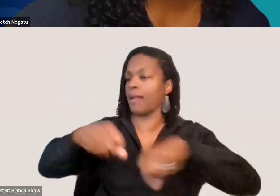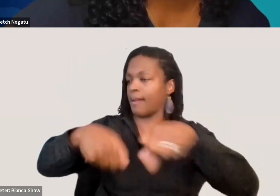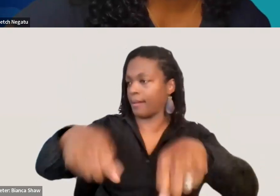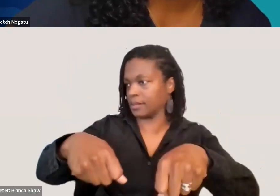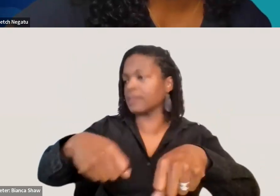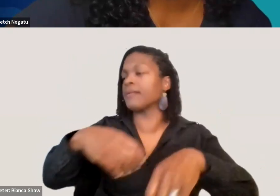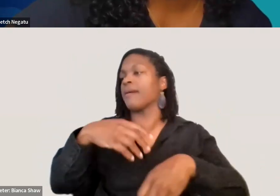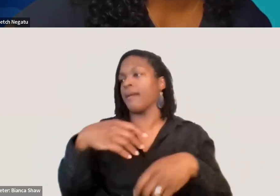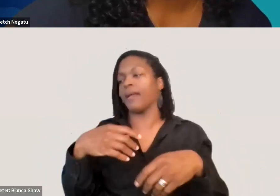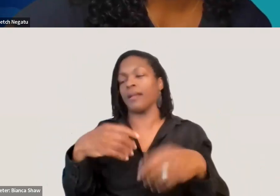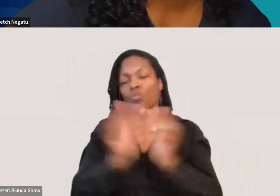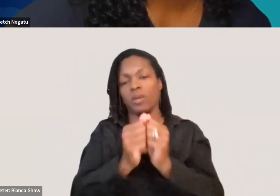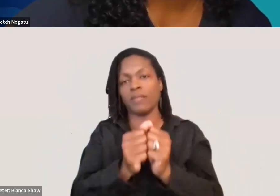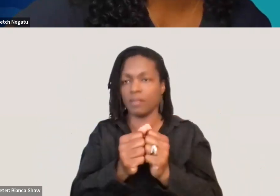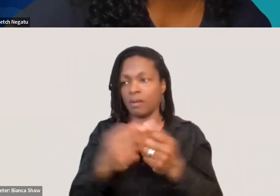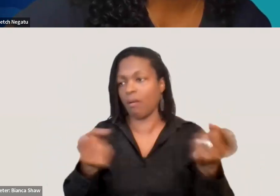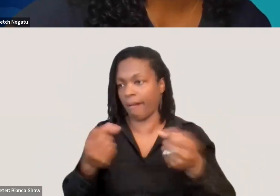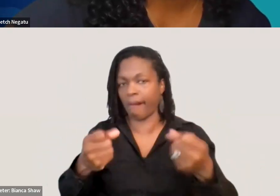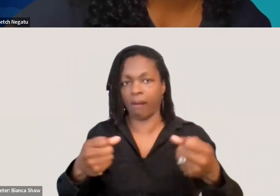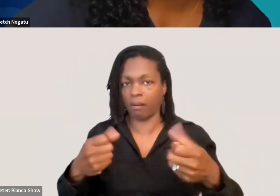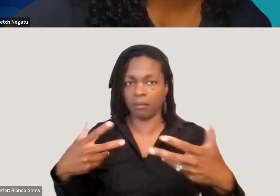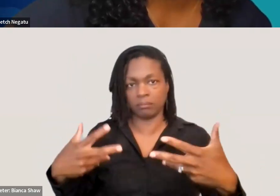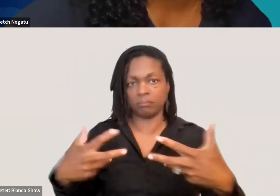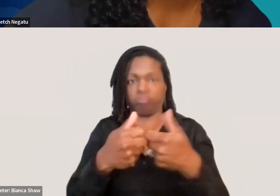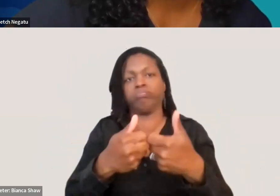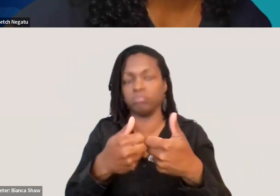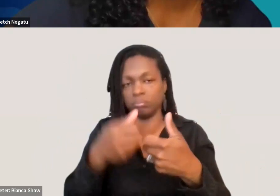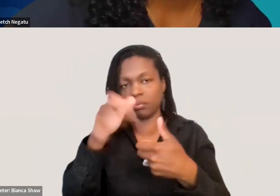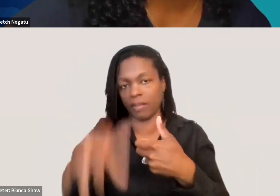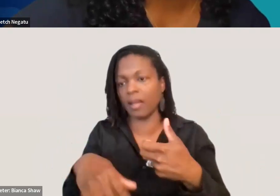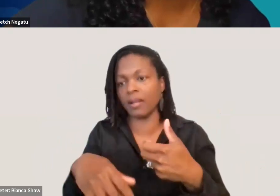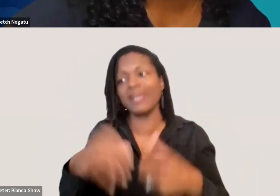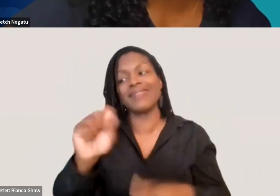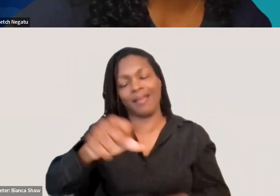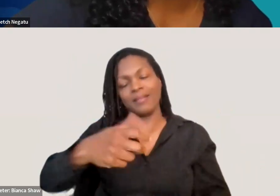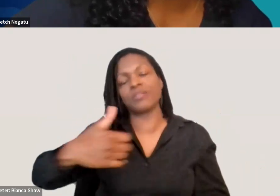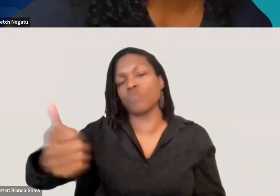And so yes, we You're absolutely right. Transportation is definitely a huge issue. But there's also the issues of the safety issue.